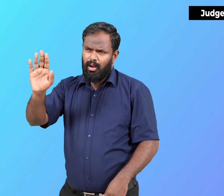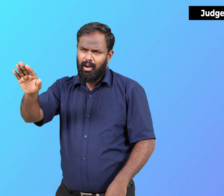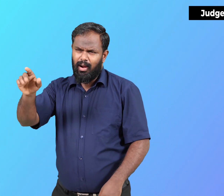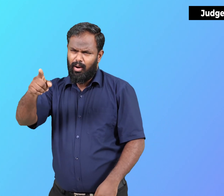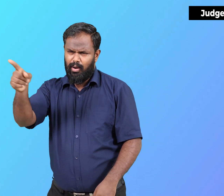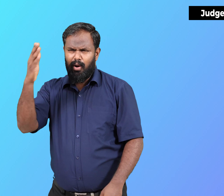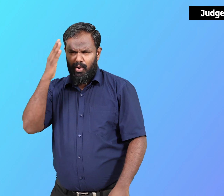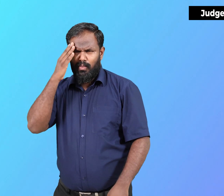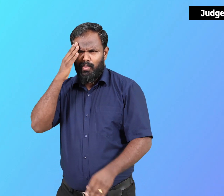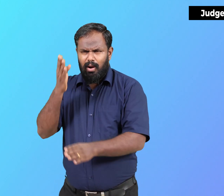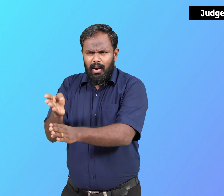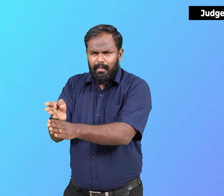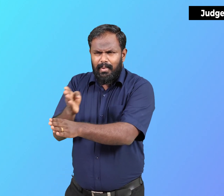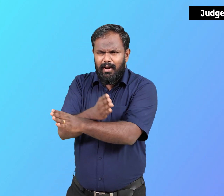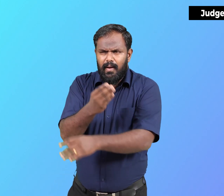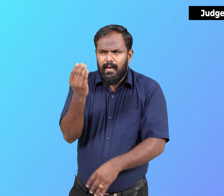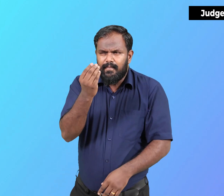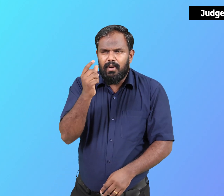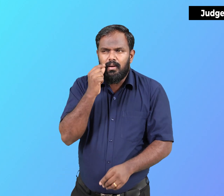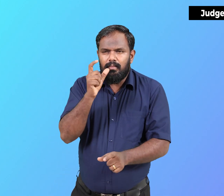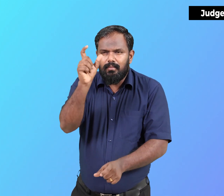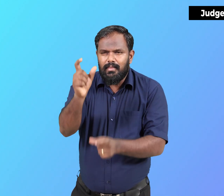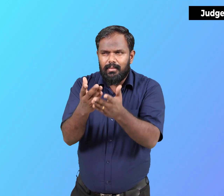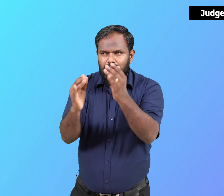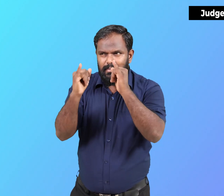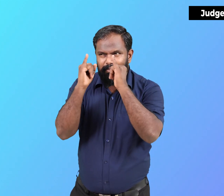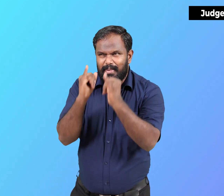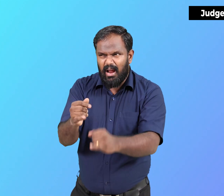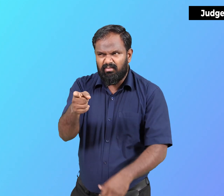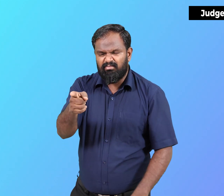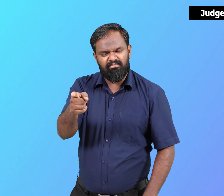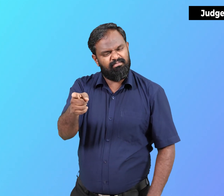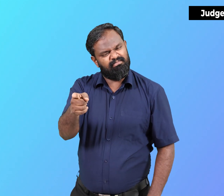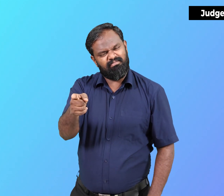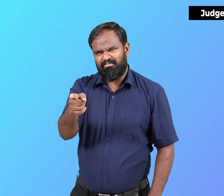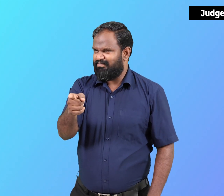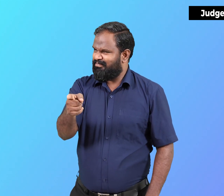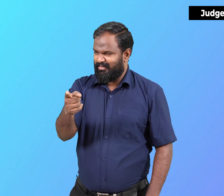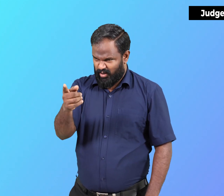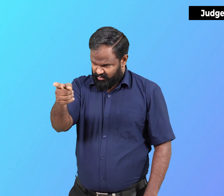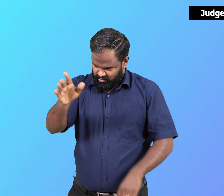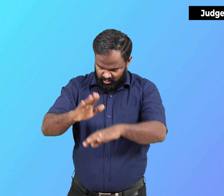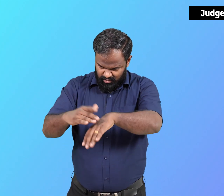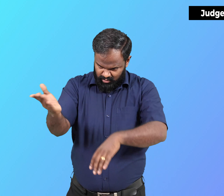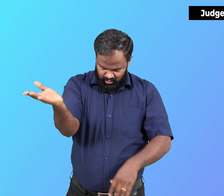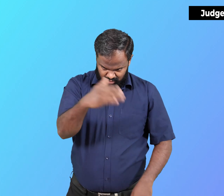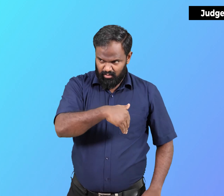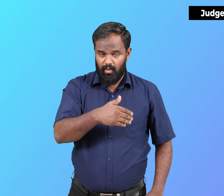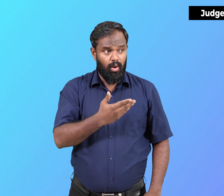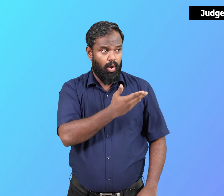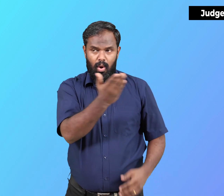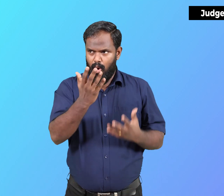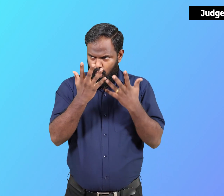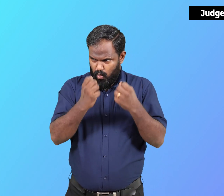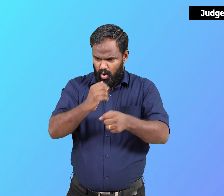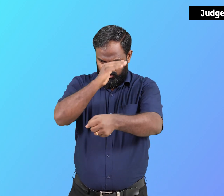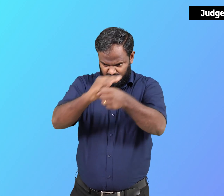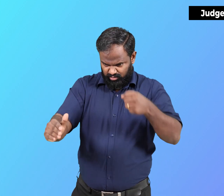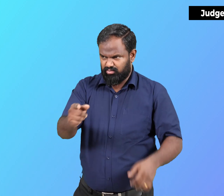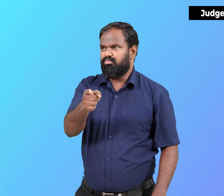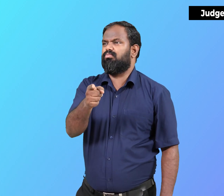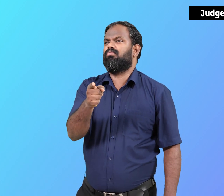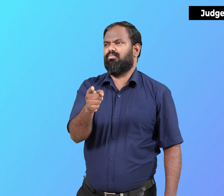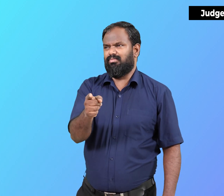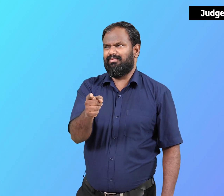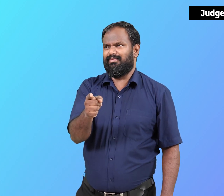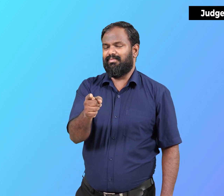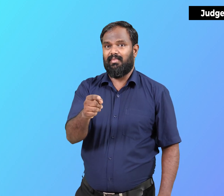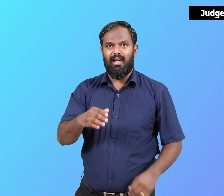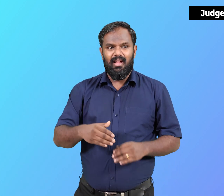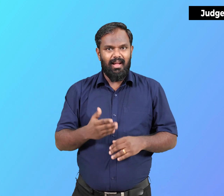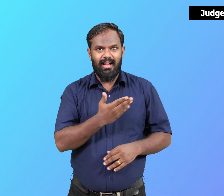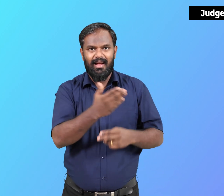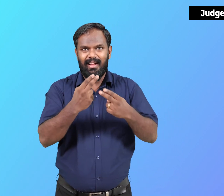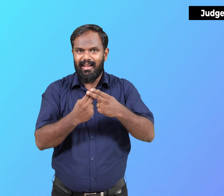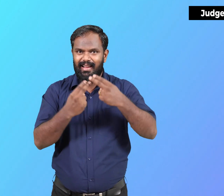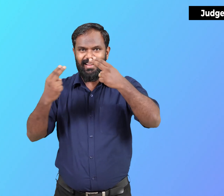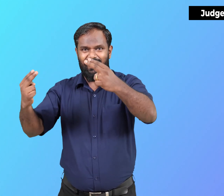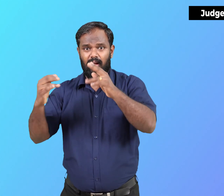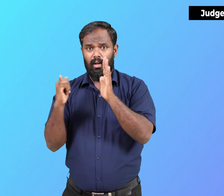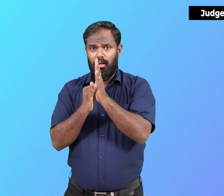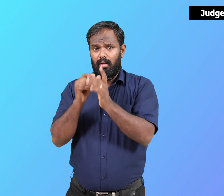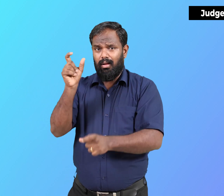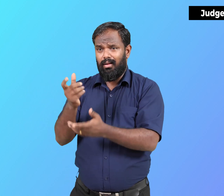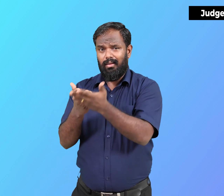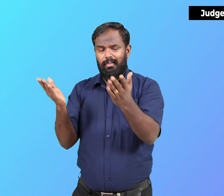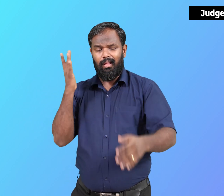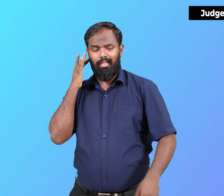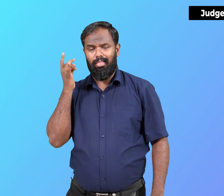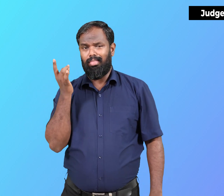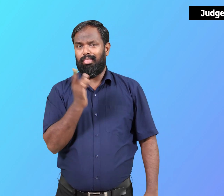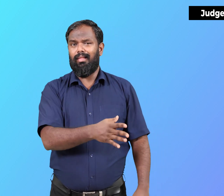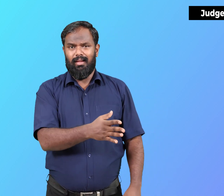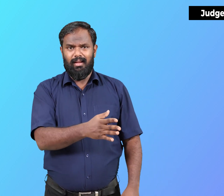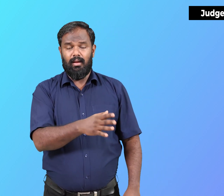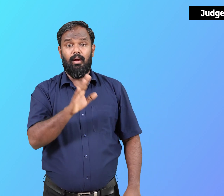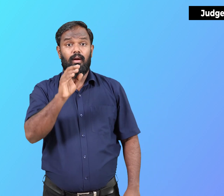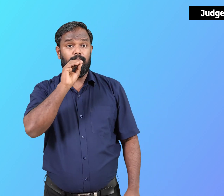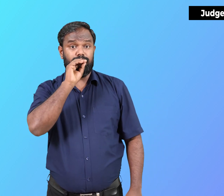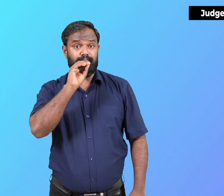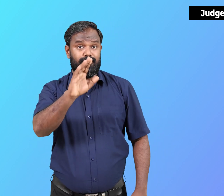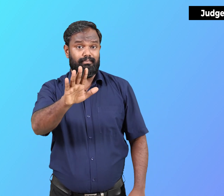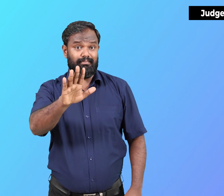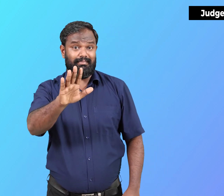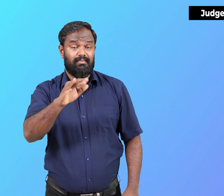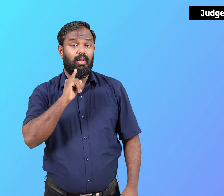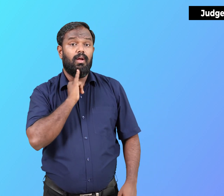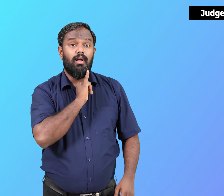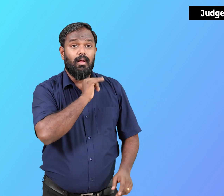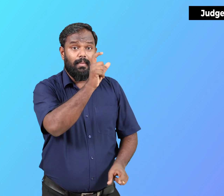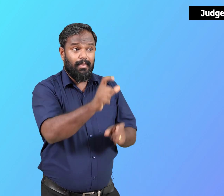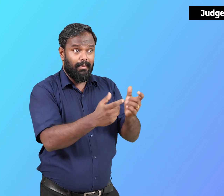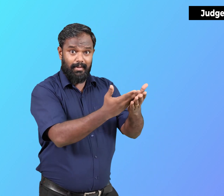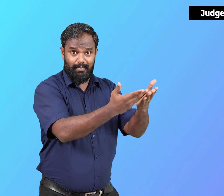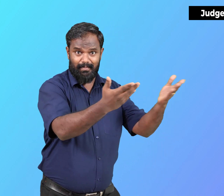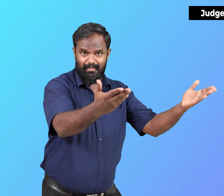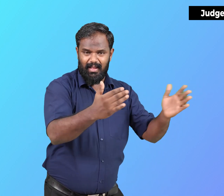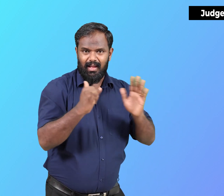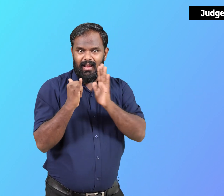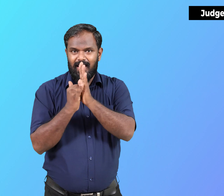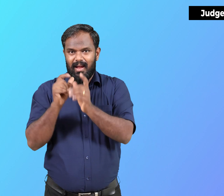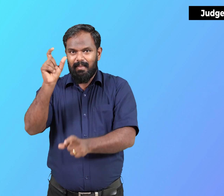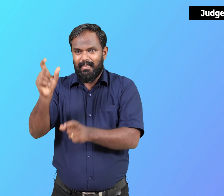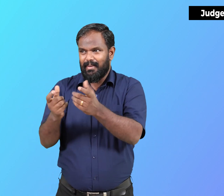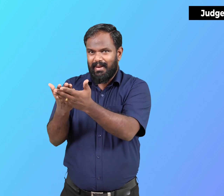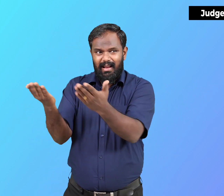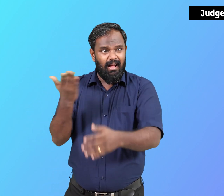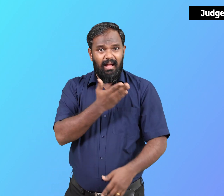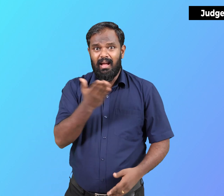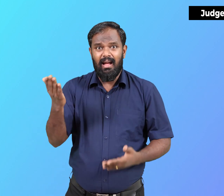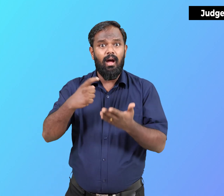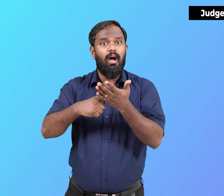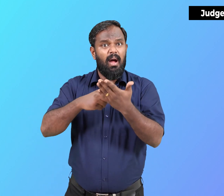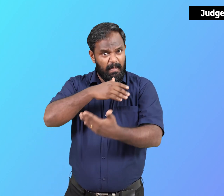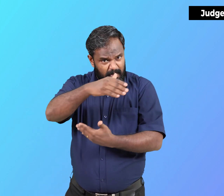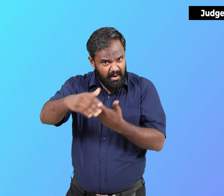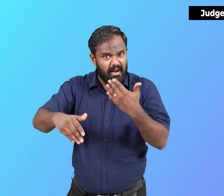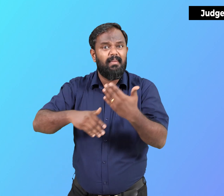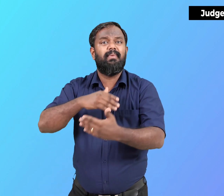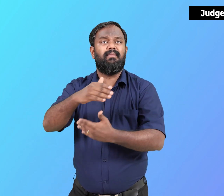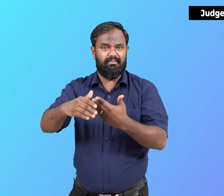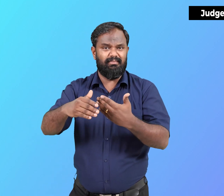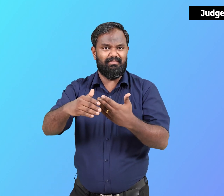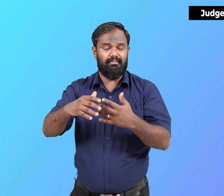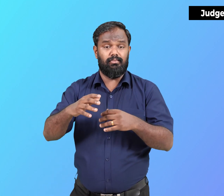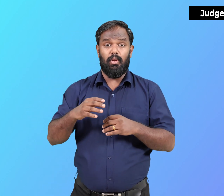Send those evil men from the city of Gibeah to us so that we can put them to death. We must remove the evil from among the Israelites.” But the people from the tribe of Benjamin would not listen to the messengers from their relatives, the other Israelites.